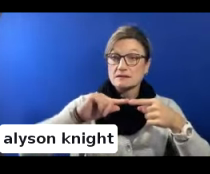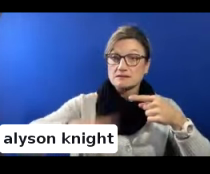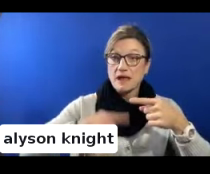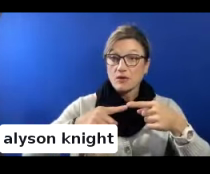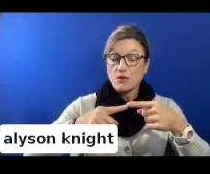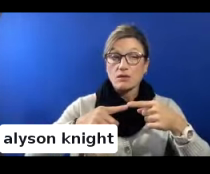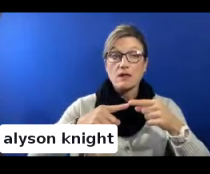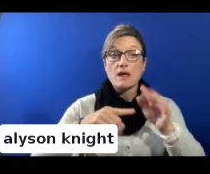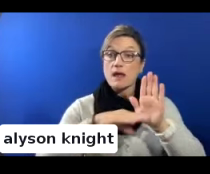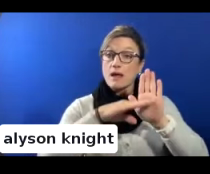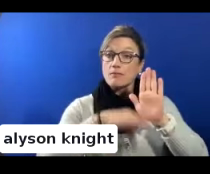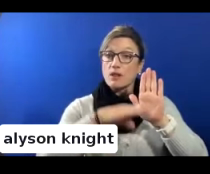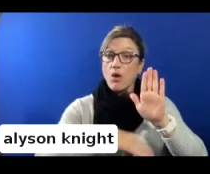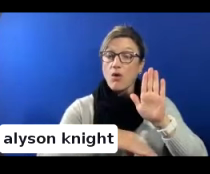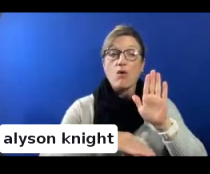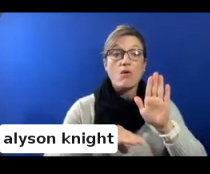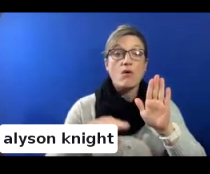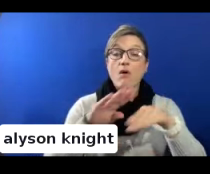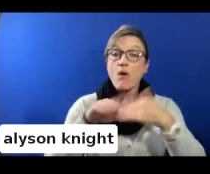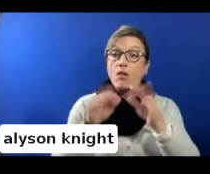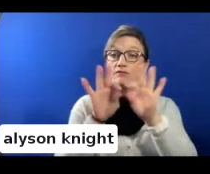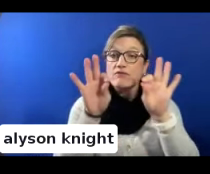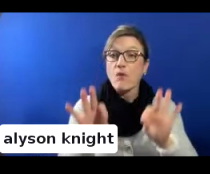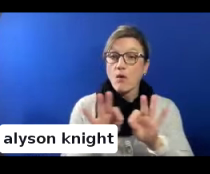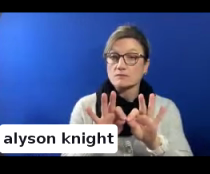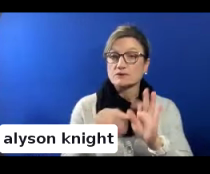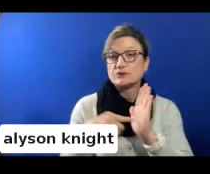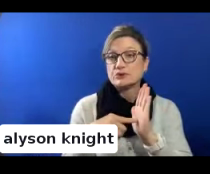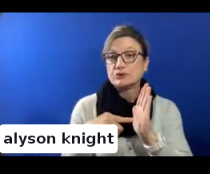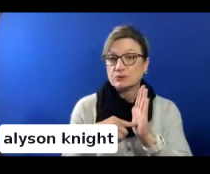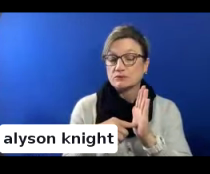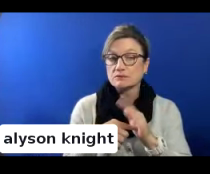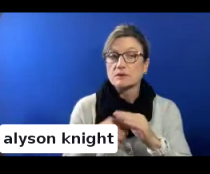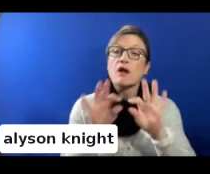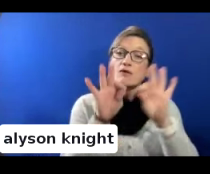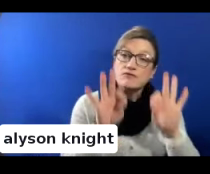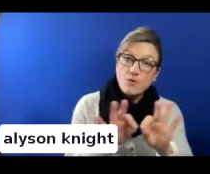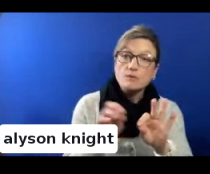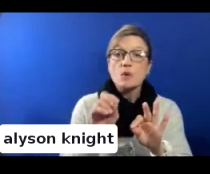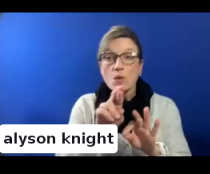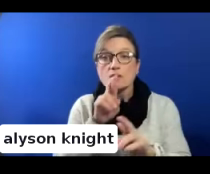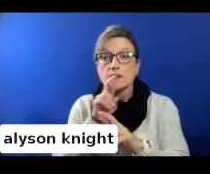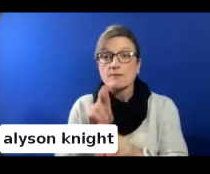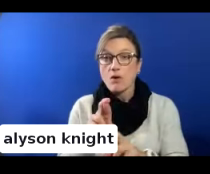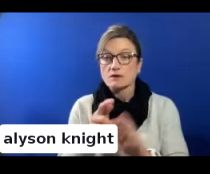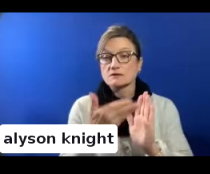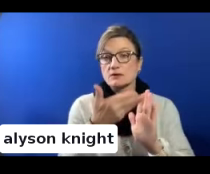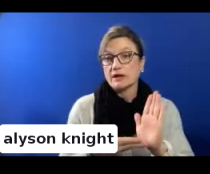it are the follow-up forms, all the forms that are due, forms or reports that are due within this cycle.